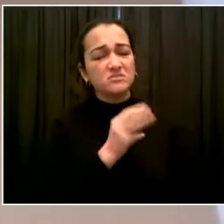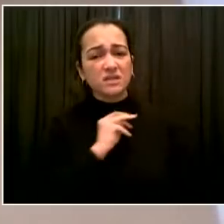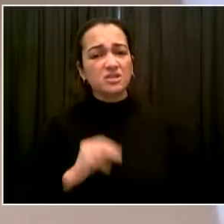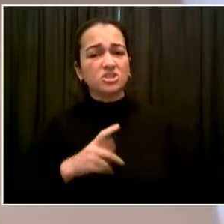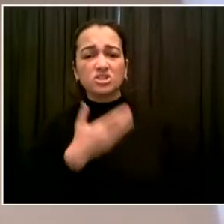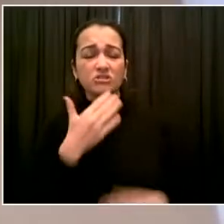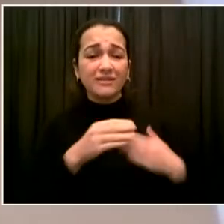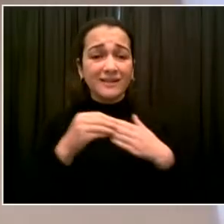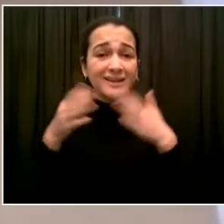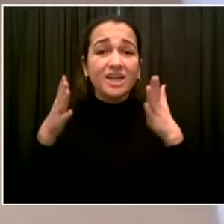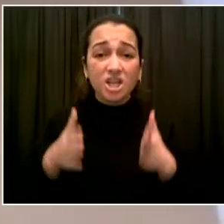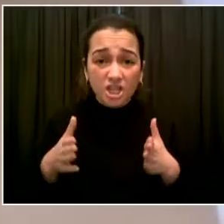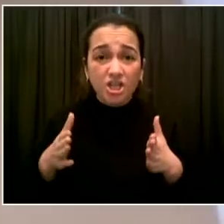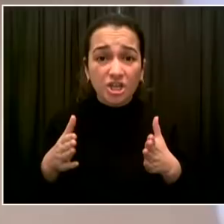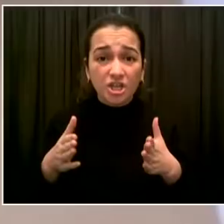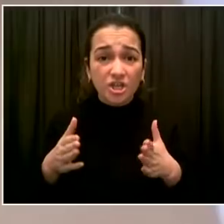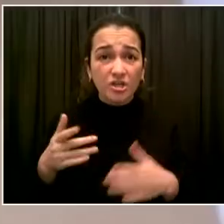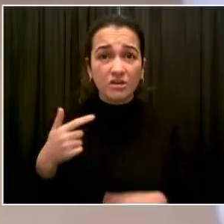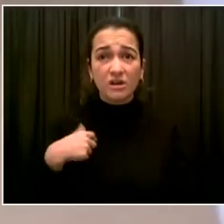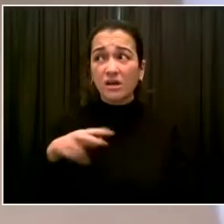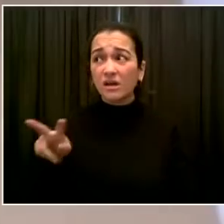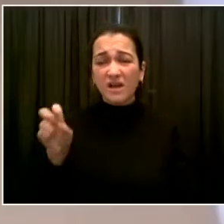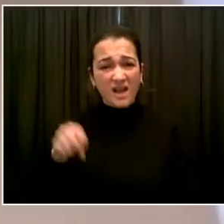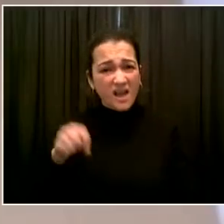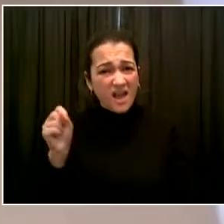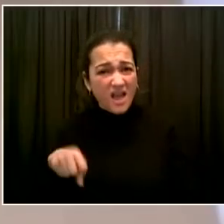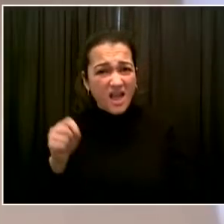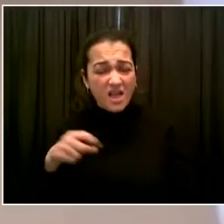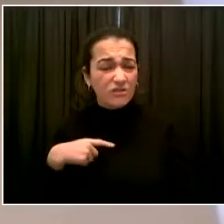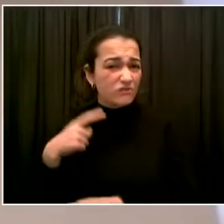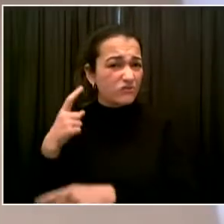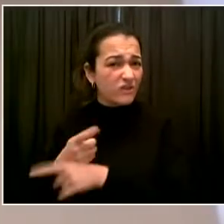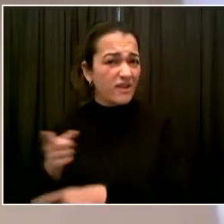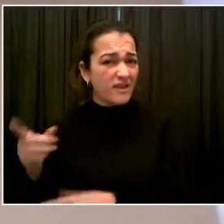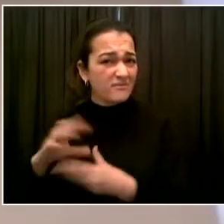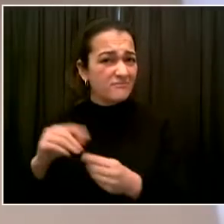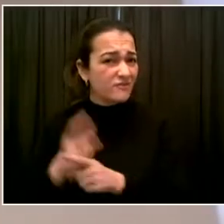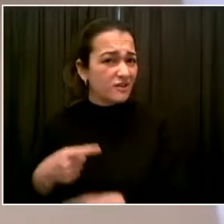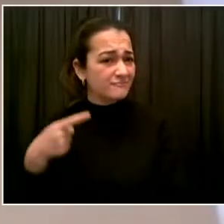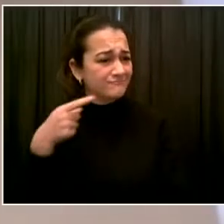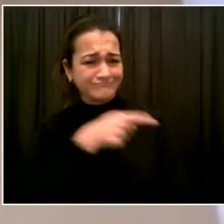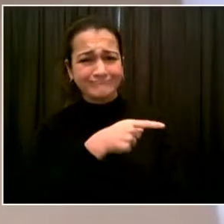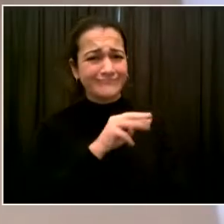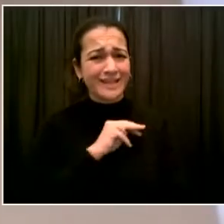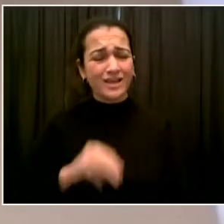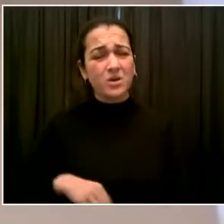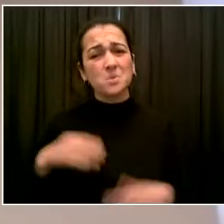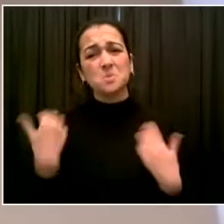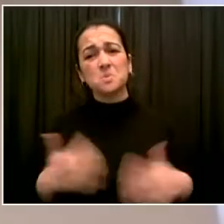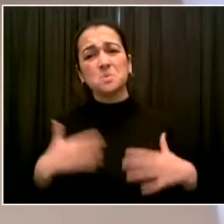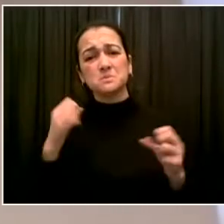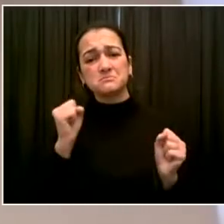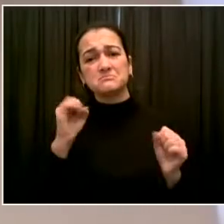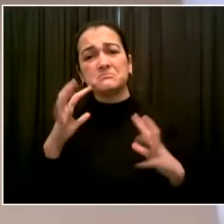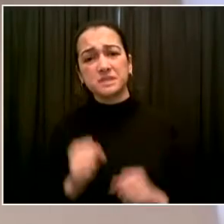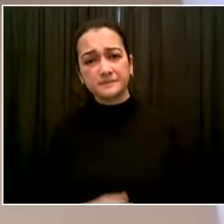BEEN SUCH A GREAT LEADER DURING ISTH TIME. IT'S GOING TO BE PART OF YOUR LEGACY. TALKING ABOUT HER OWN SENIOR